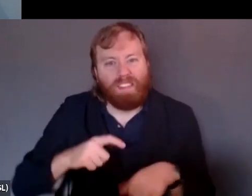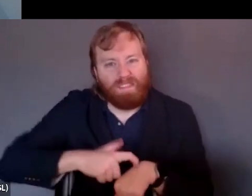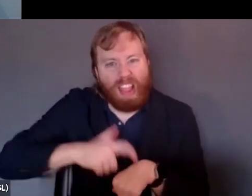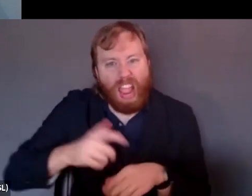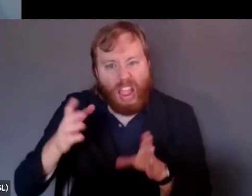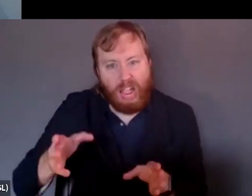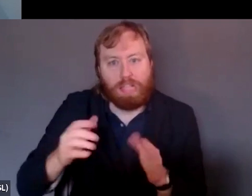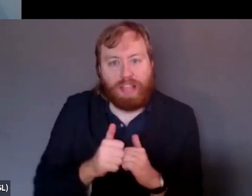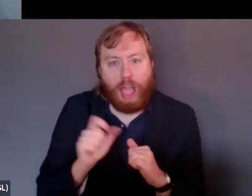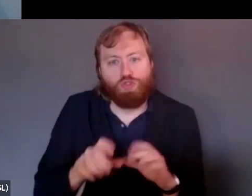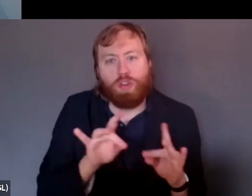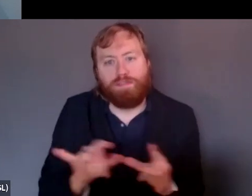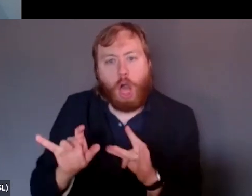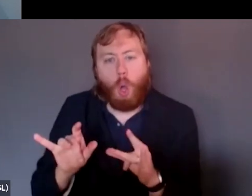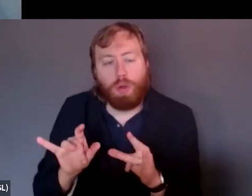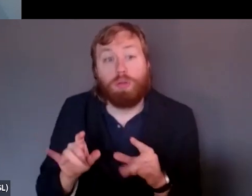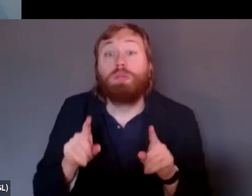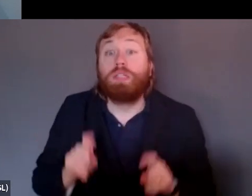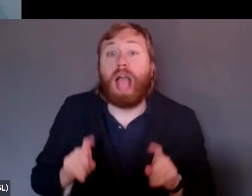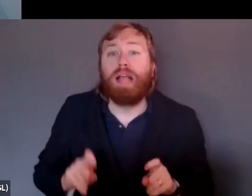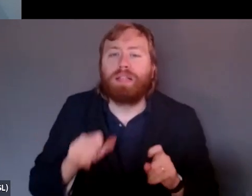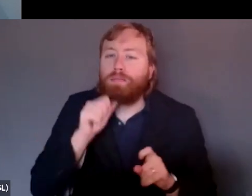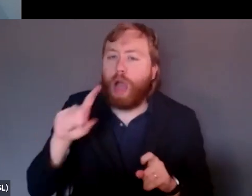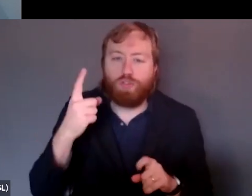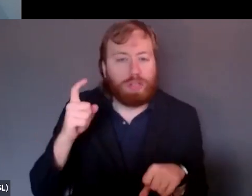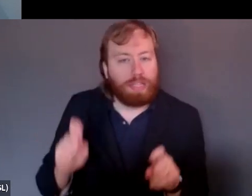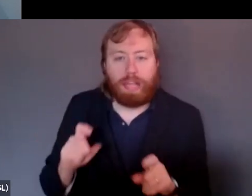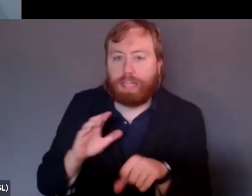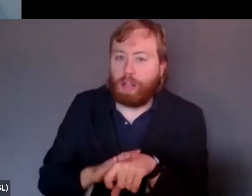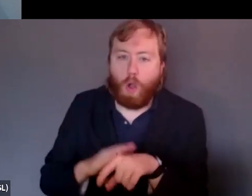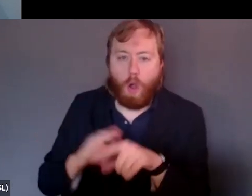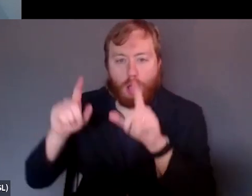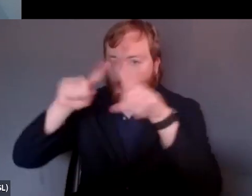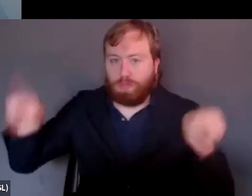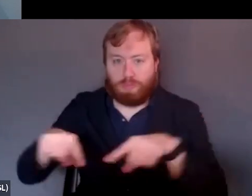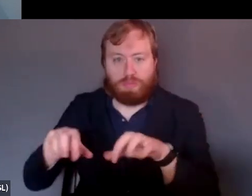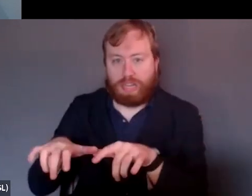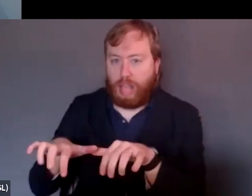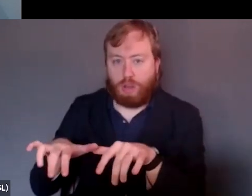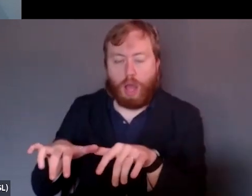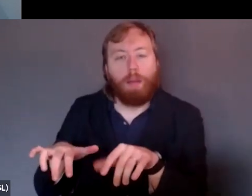Then when we are testing, we aren't testing just at desktop. When I mentioned the testing we do along the way,